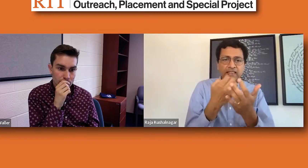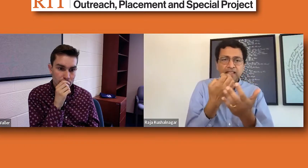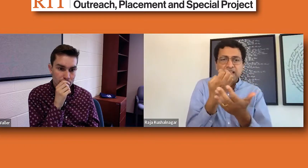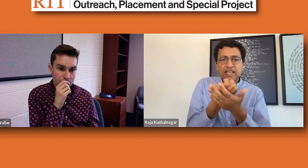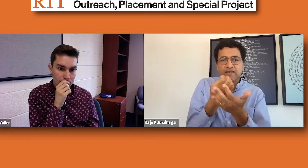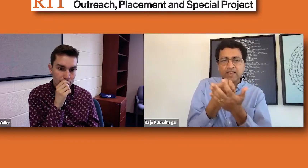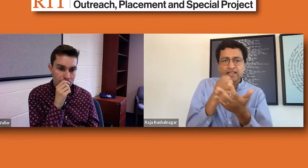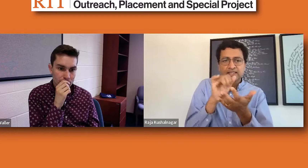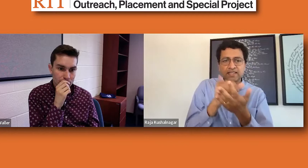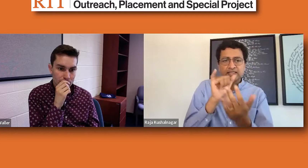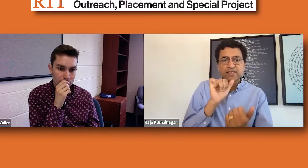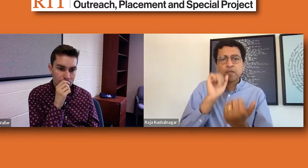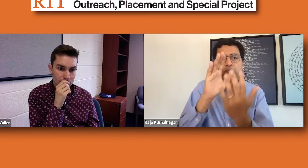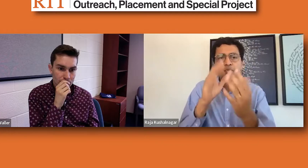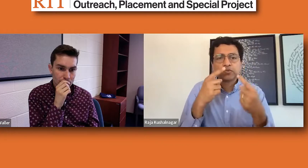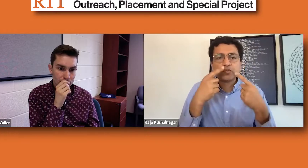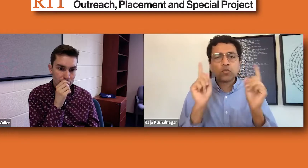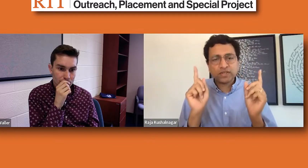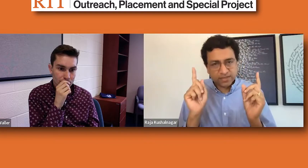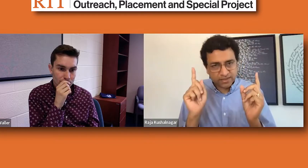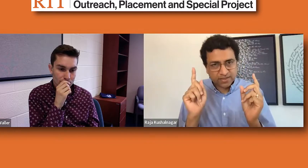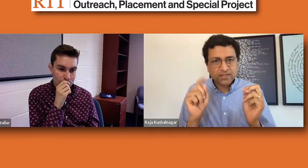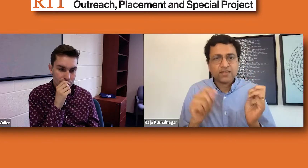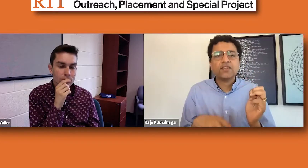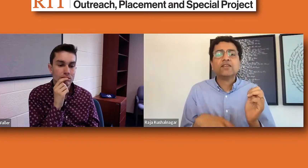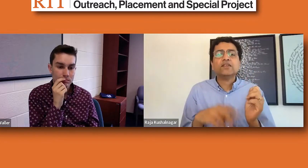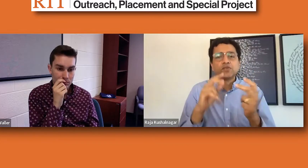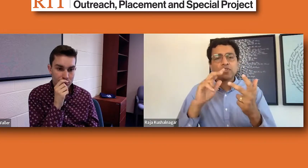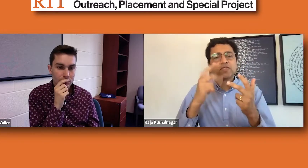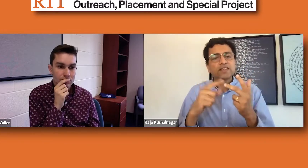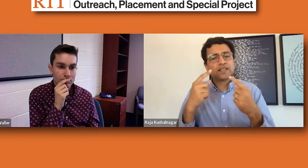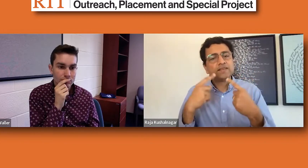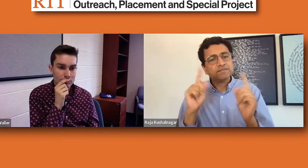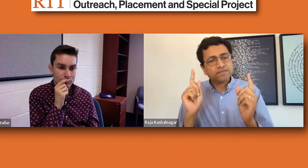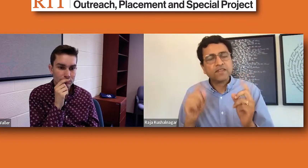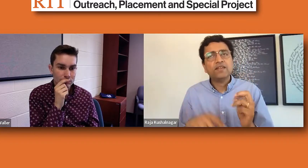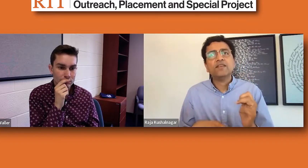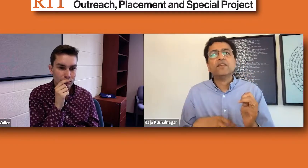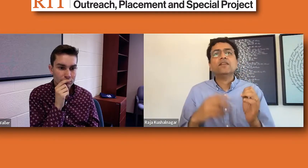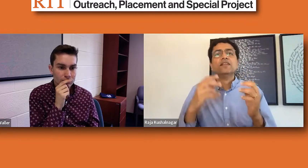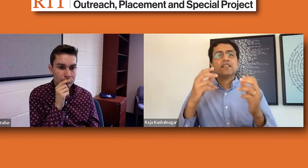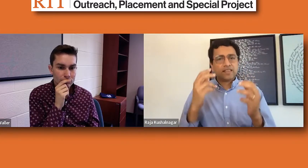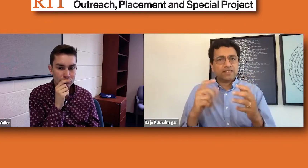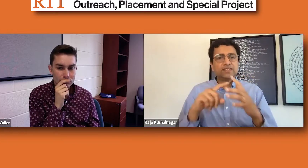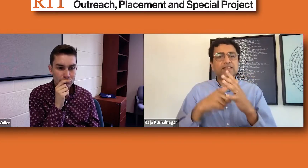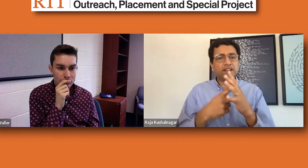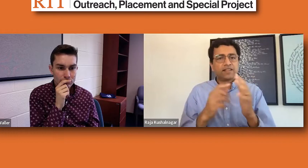that are able to help support those trial and errors.